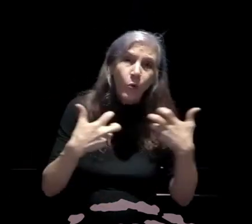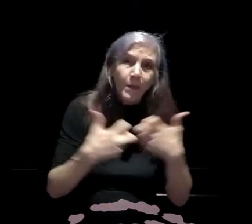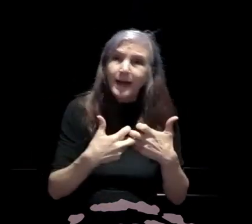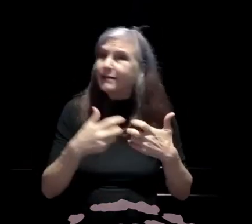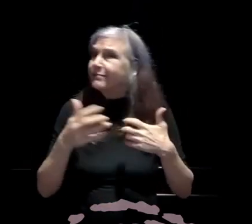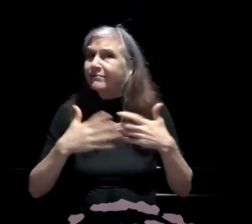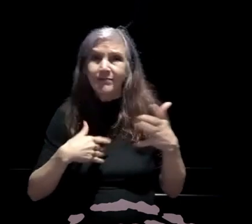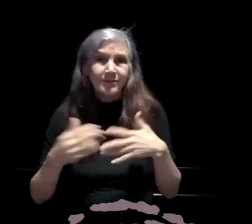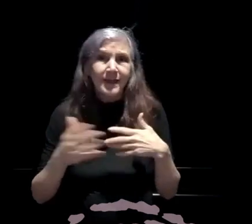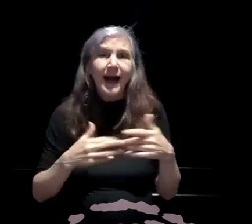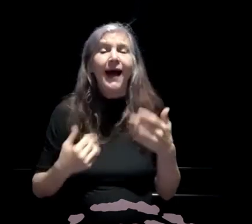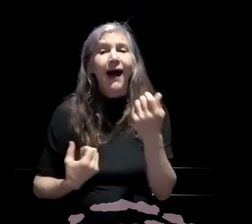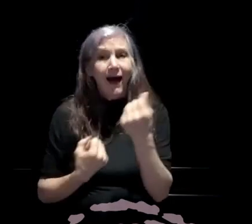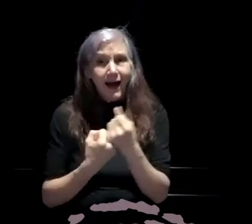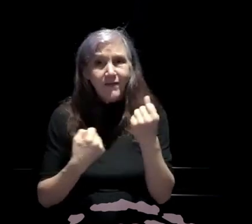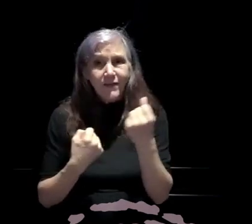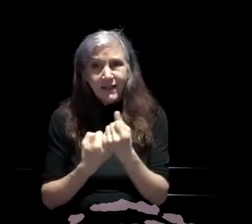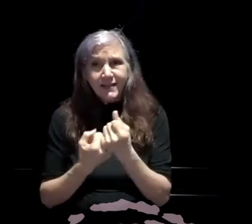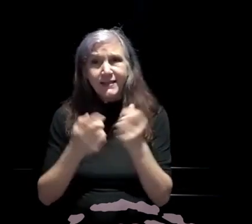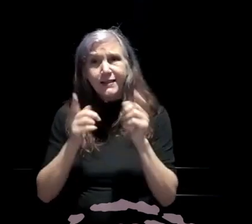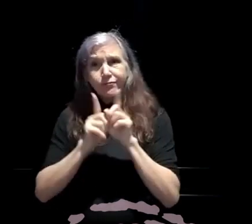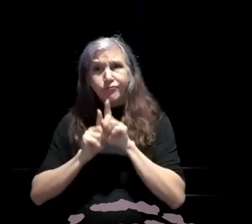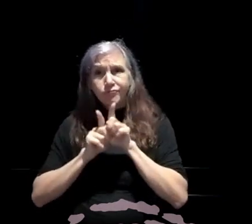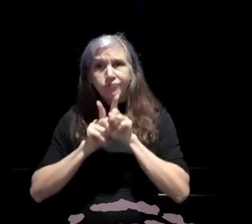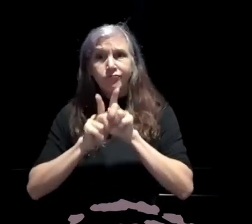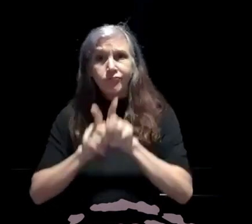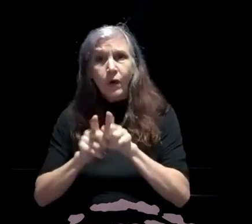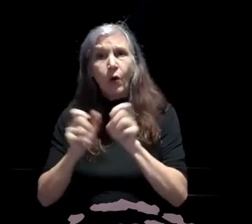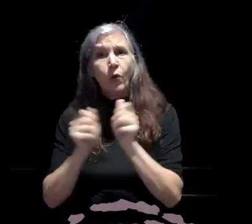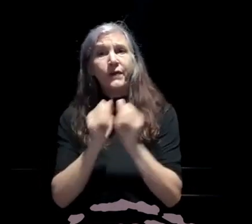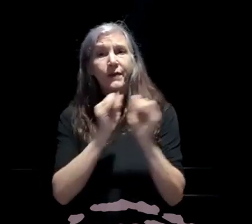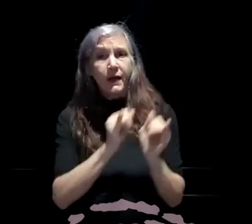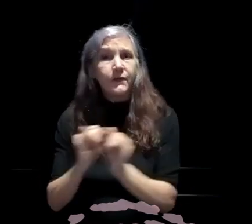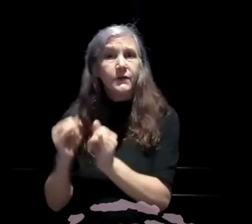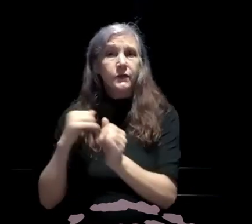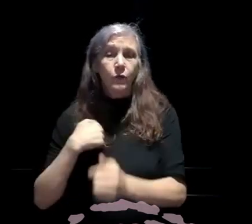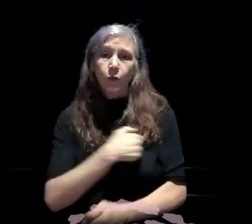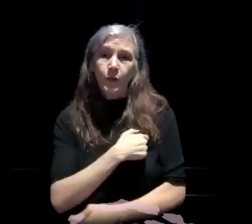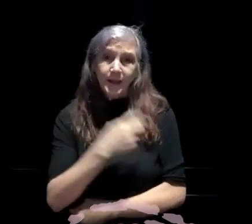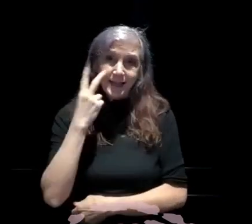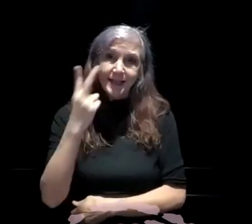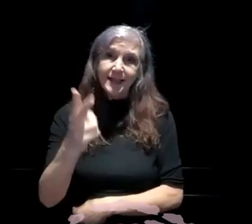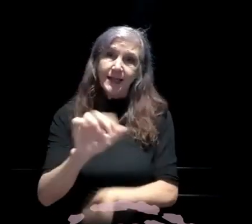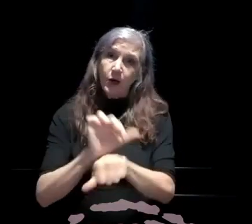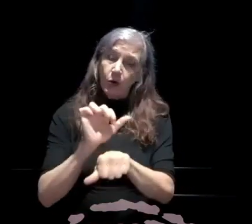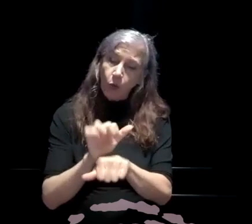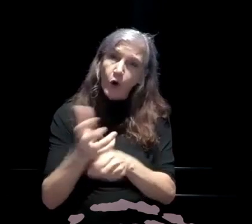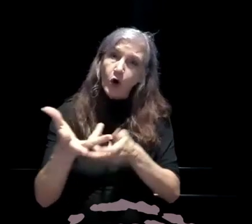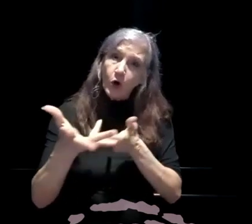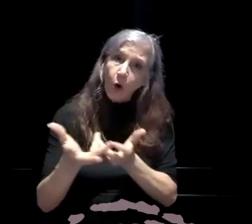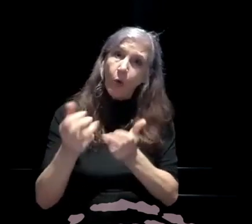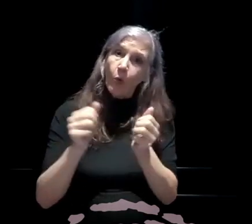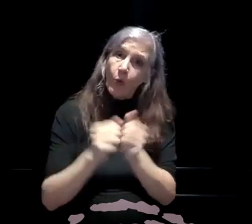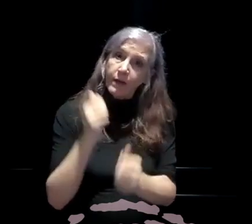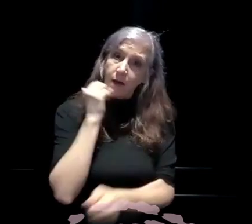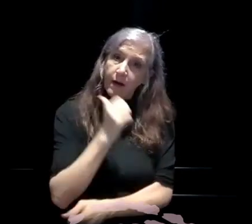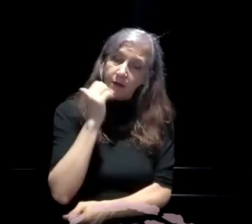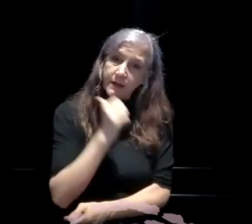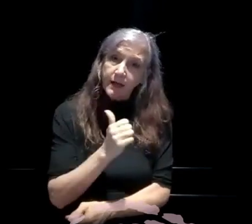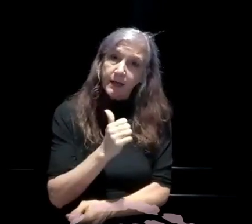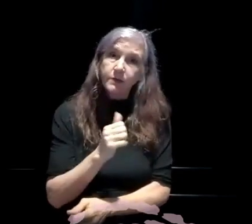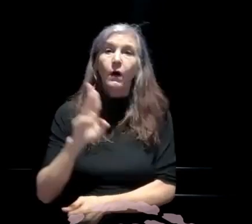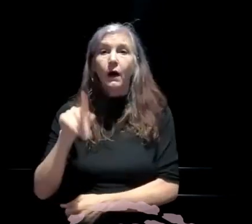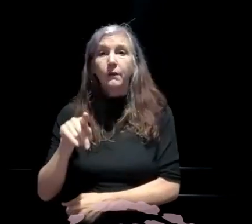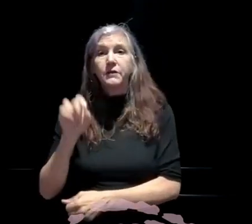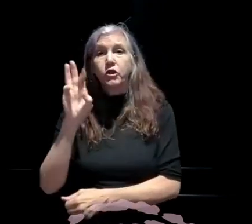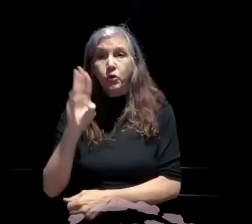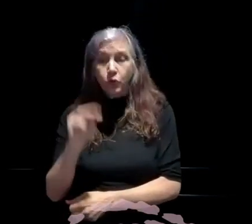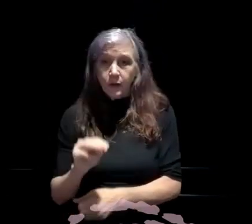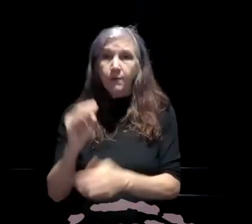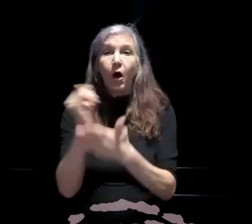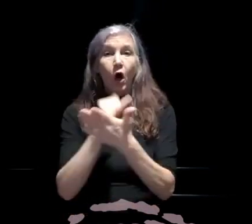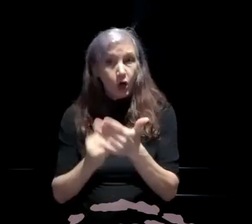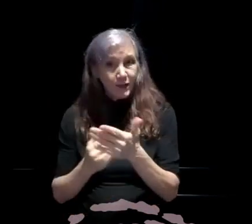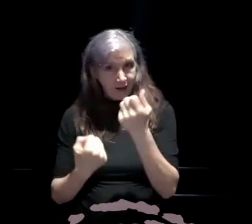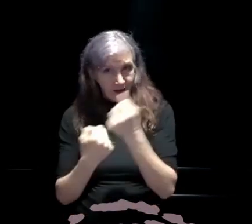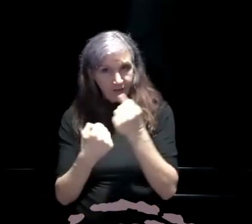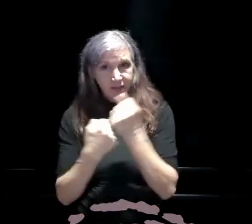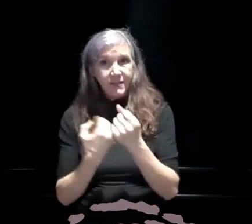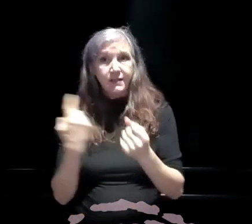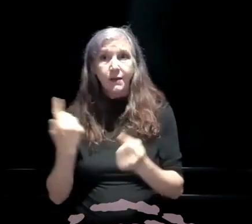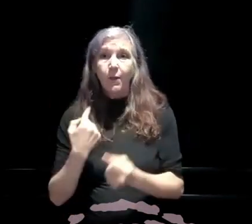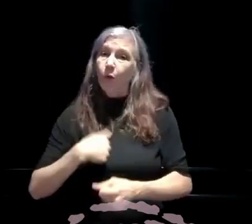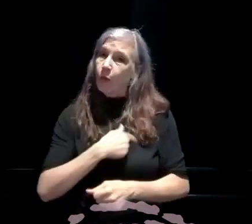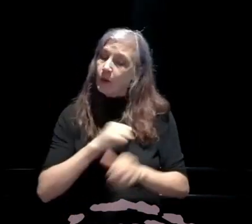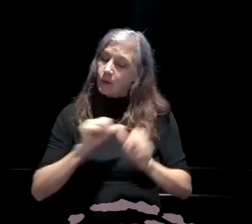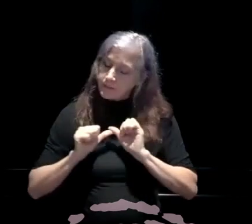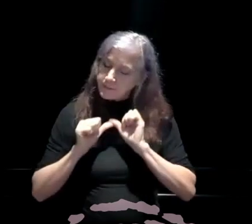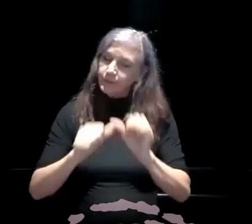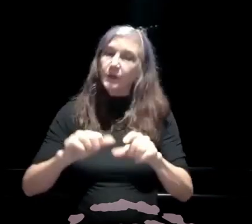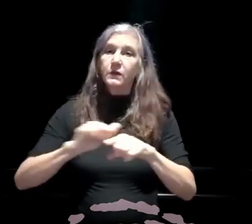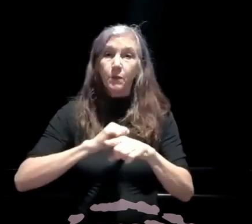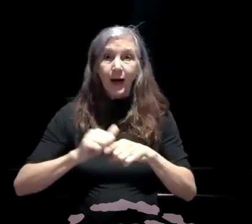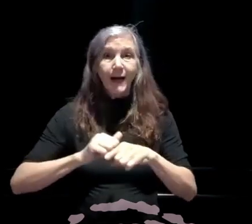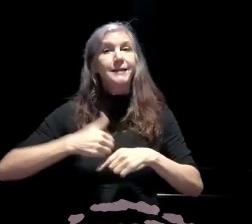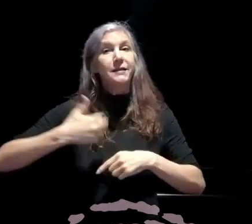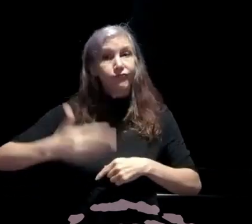Advocacy belongs alongside the individuals that we see and work with every single day. At upstream arts, our advocacy is something that we are going to continue to practice on an ongoing basis.